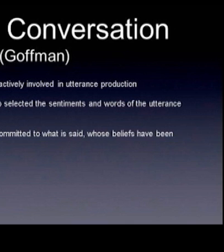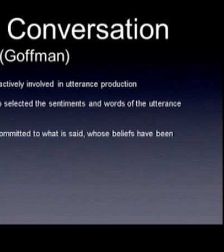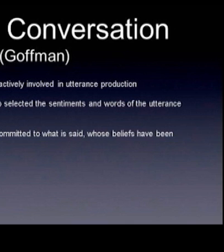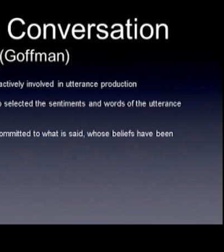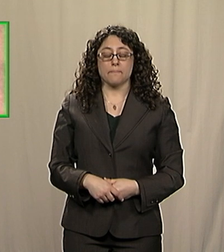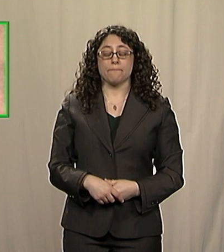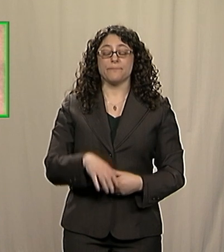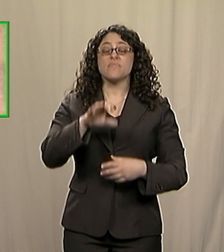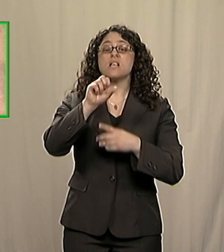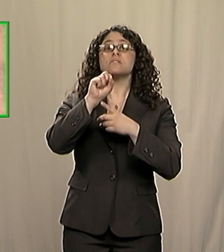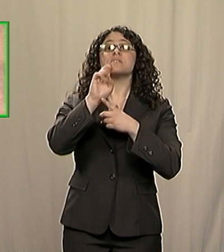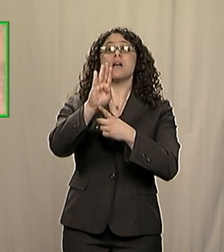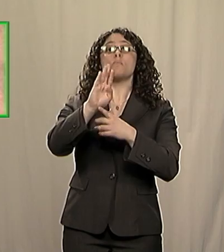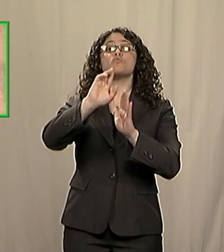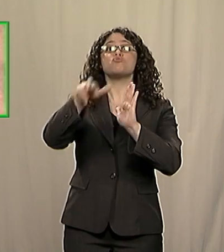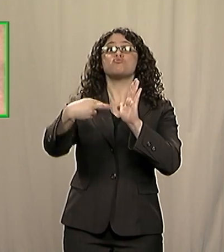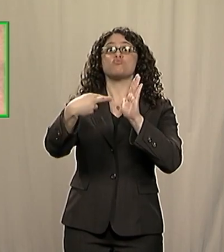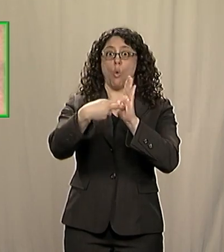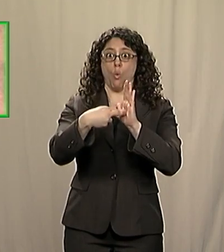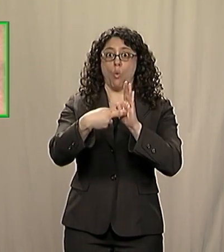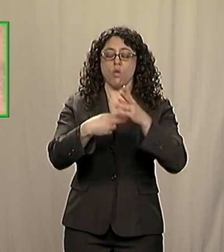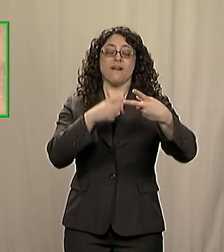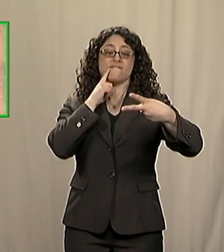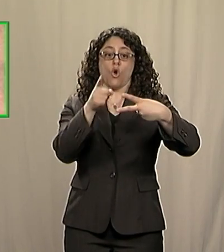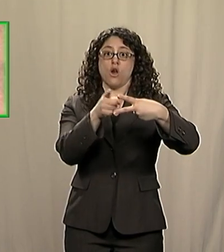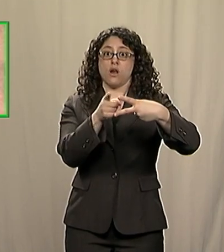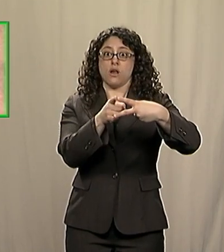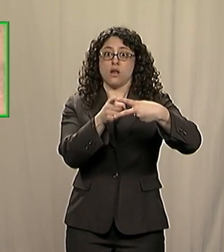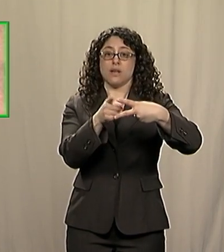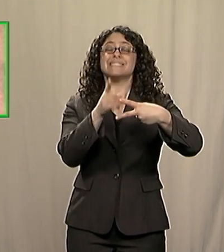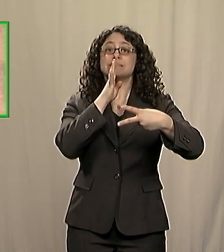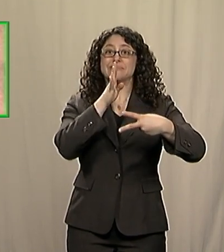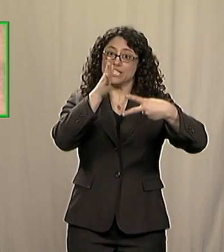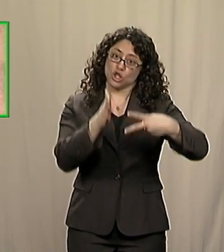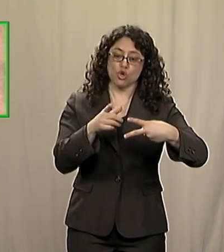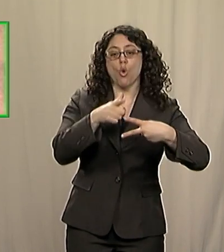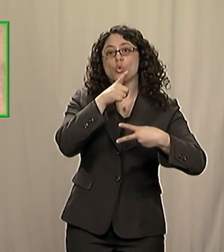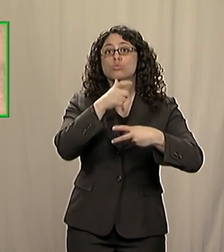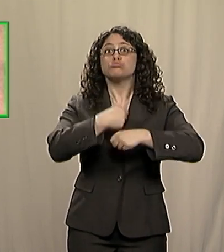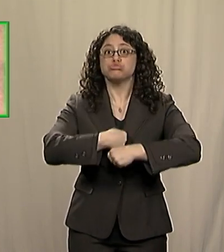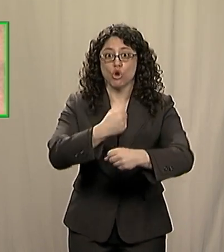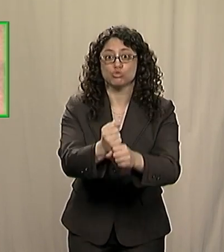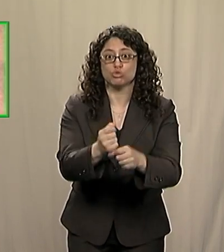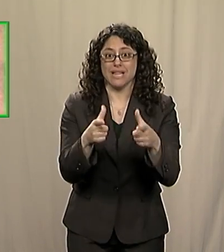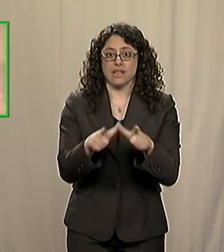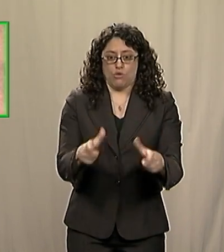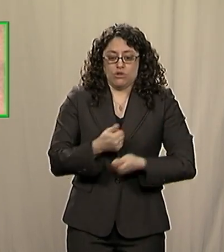So the sub roles that he talks about in terms of speakers, or those producing language, the most obvious one,